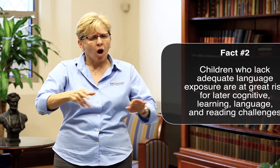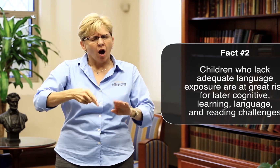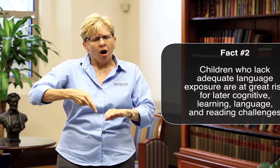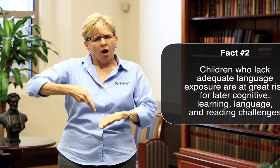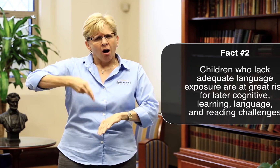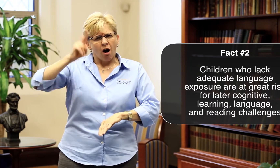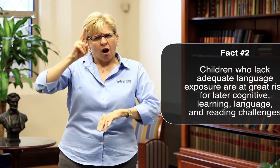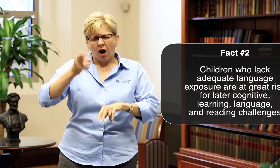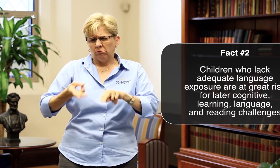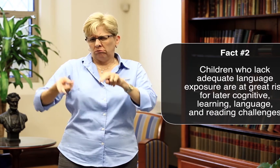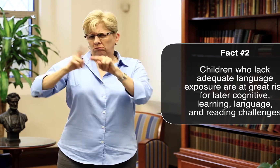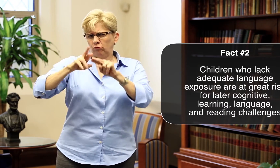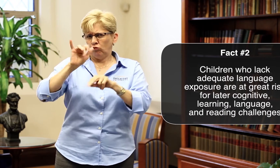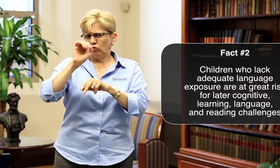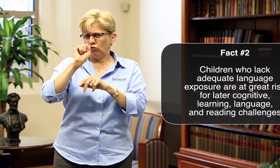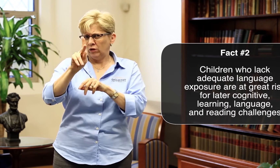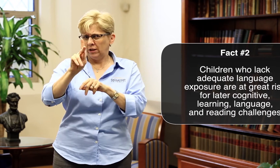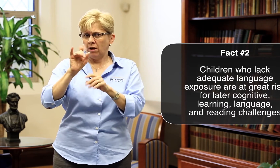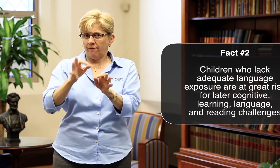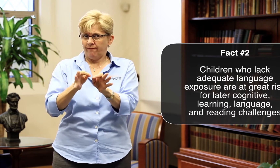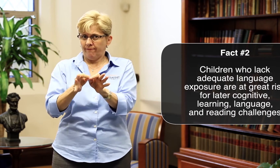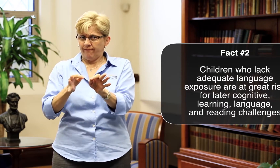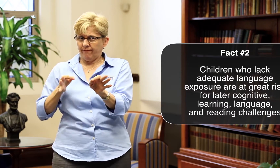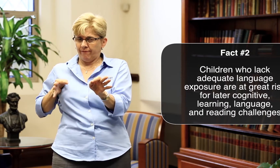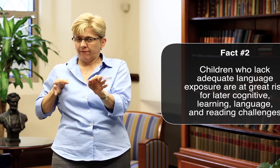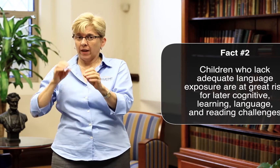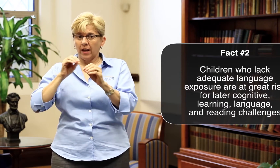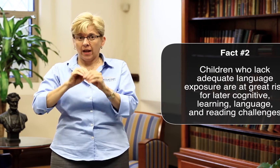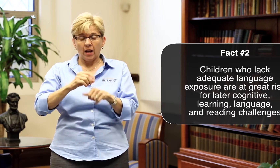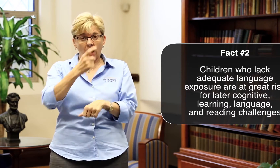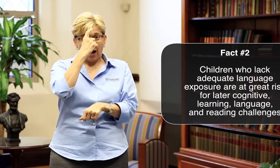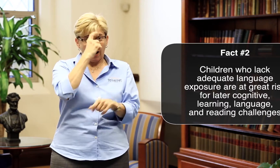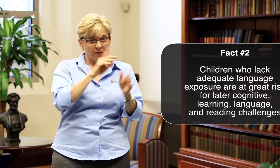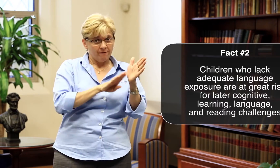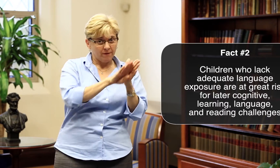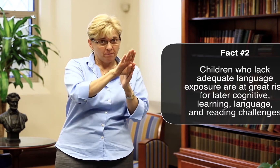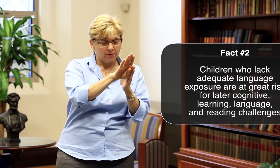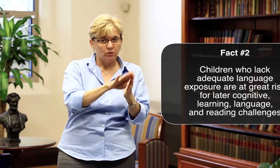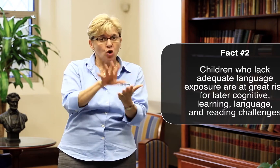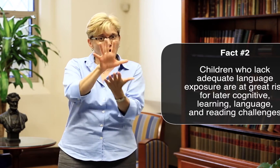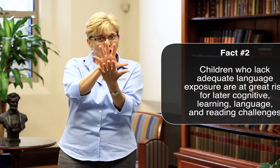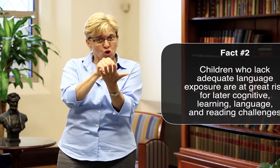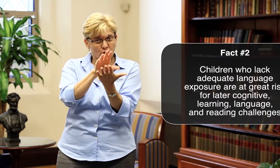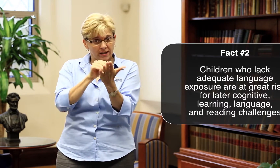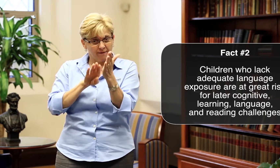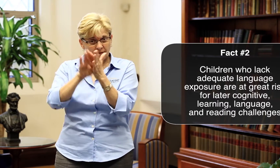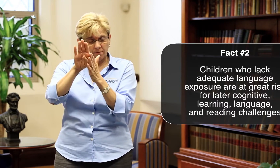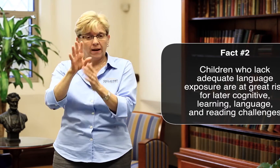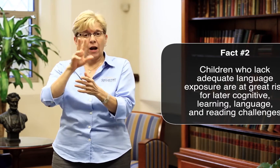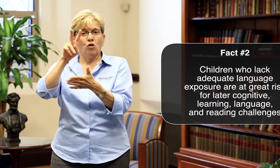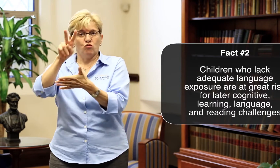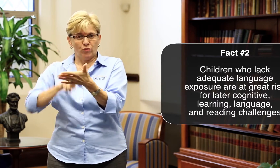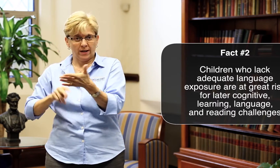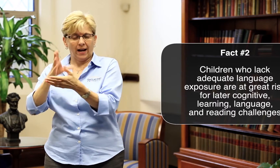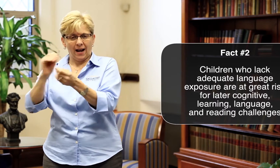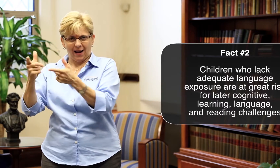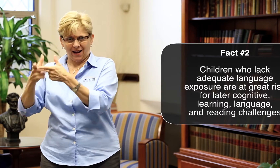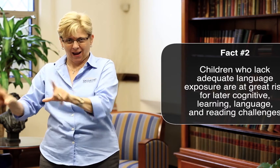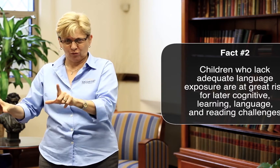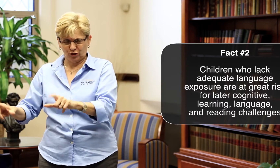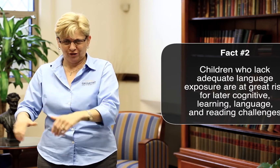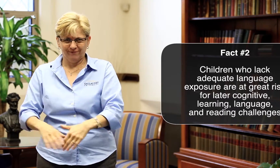are at great risk for later cognitive, learning, language, and reading challenges.